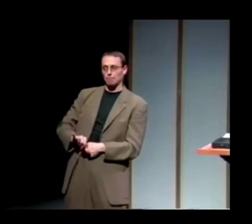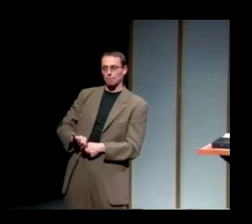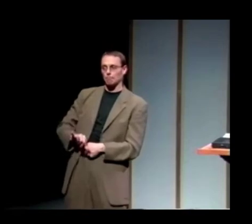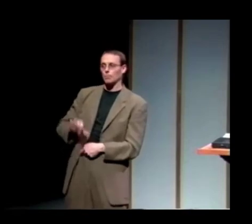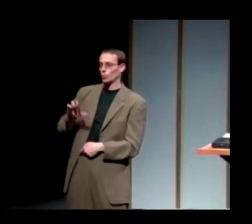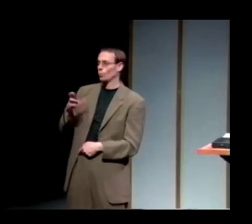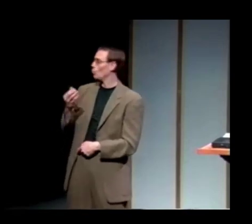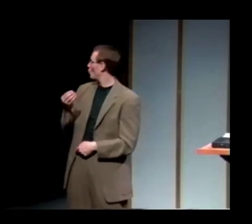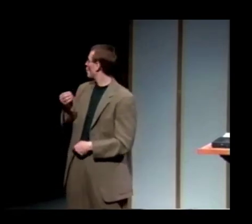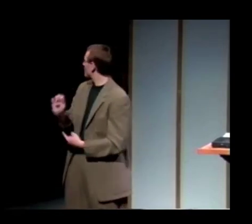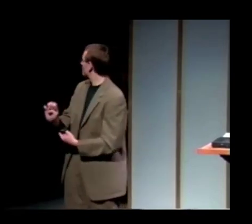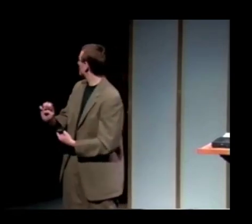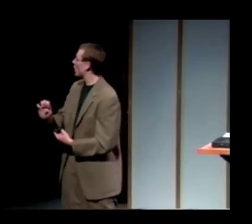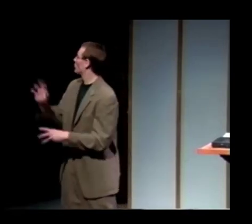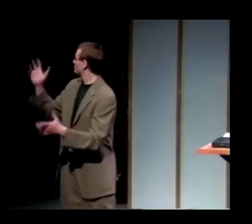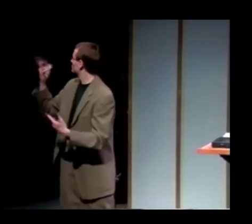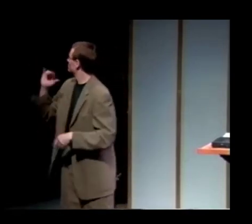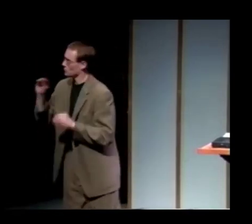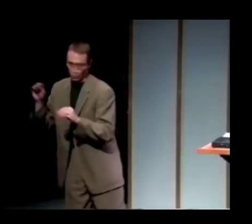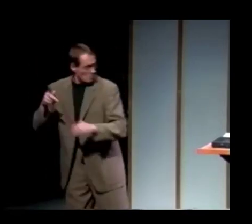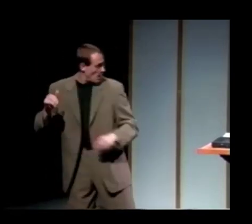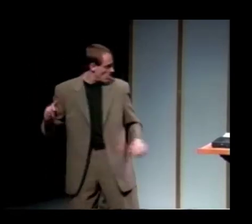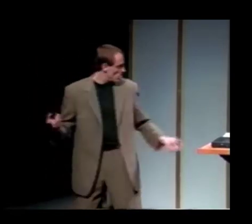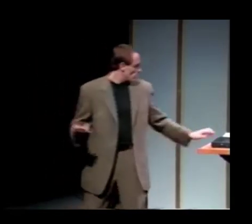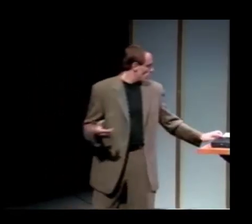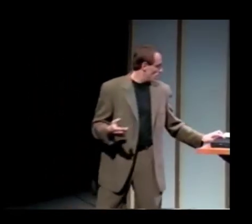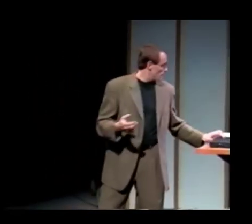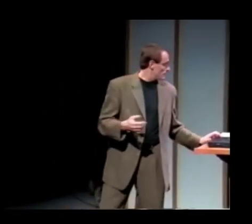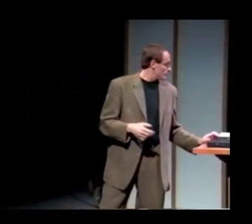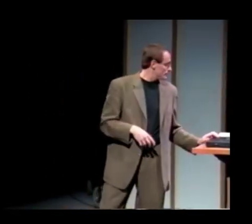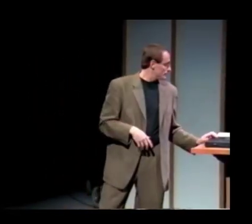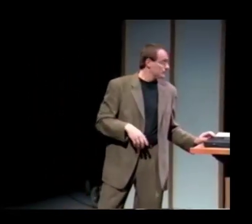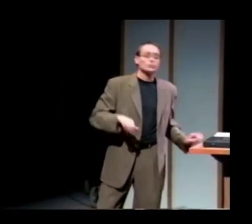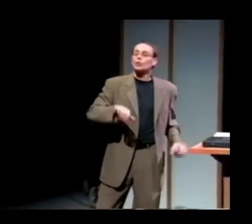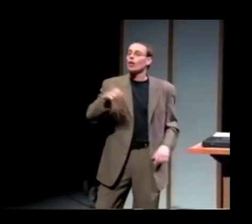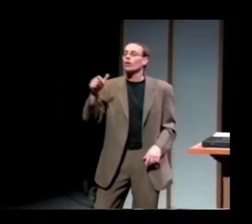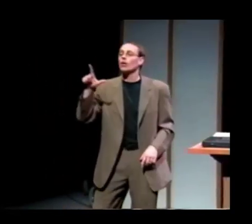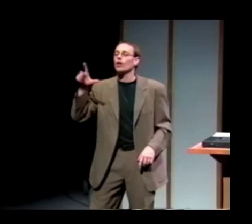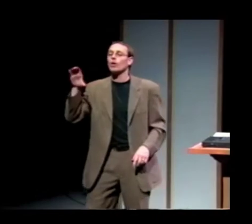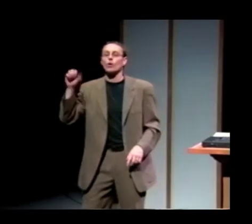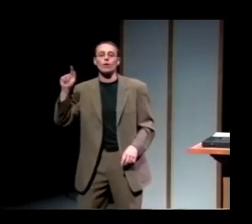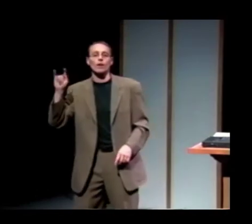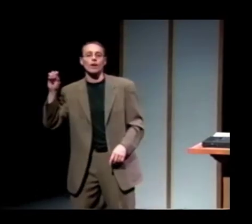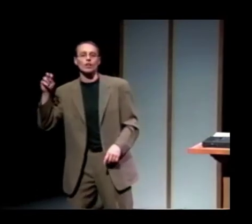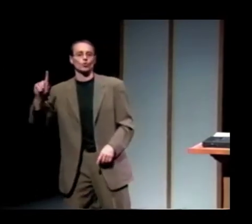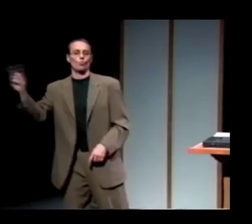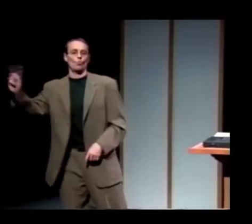OK. SO IT HAS THE SAME. IT HAS HAND SHAPE PATTERNS AND MOVEMENT PATHS.